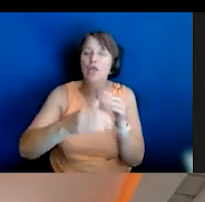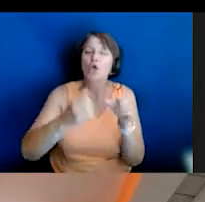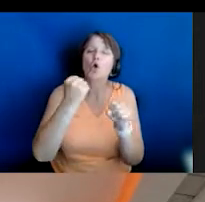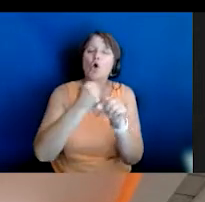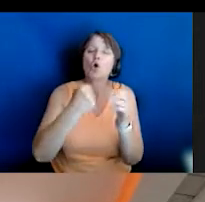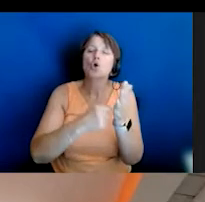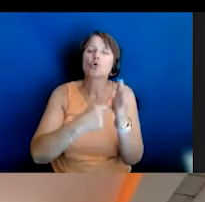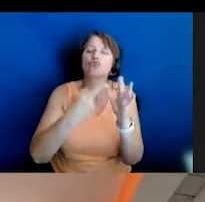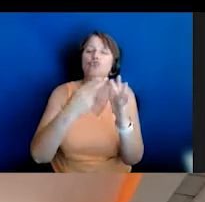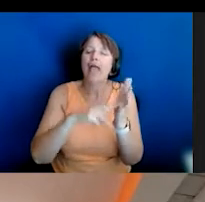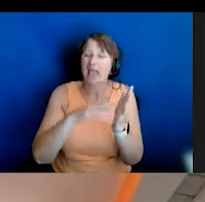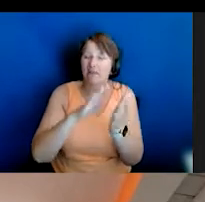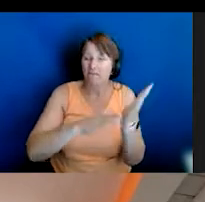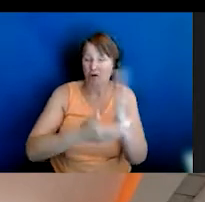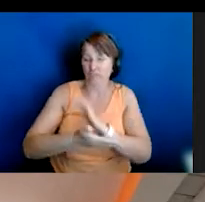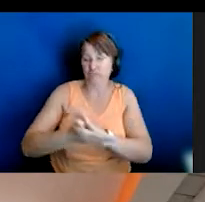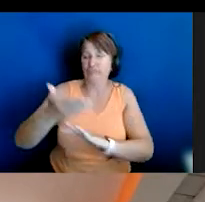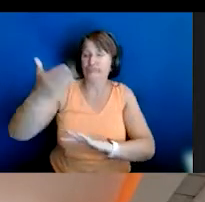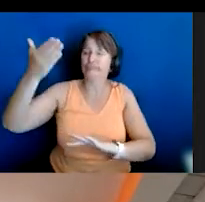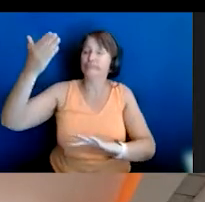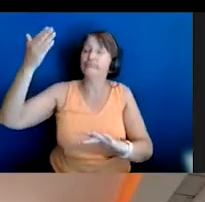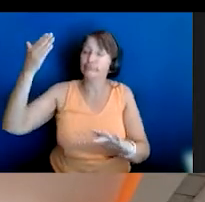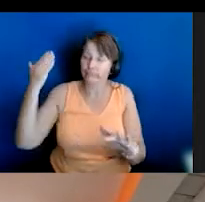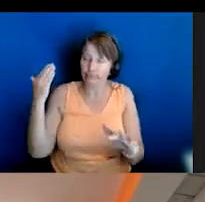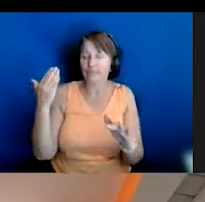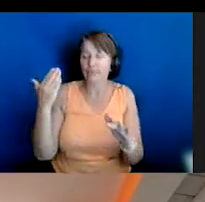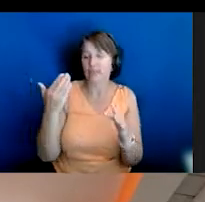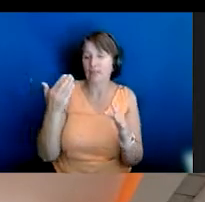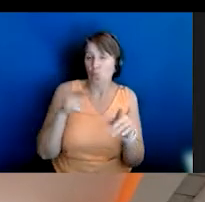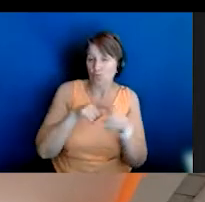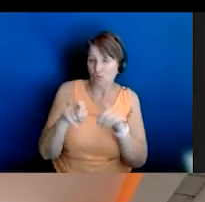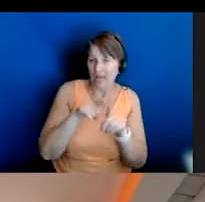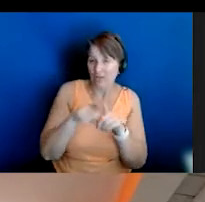back into production in Norway. And in this action,